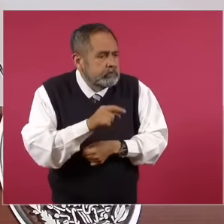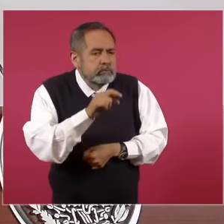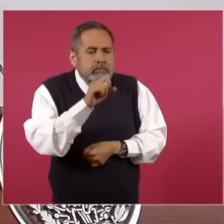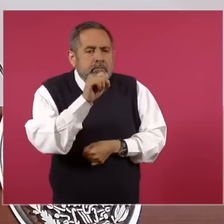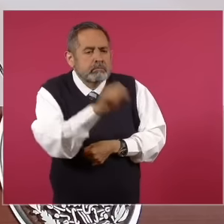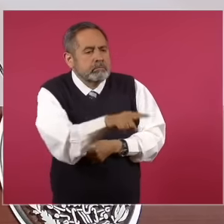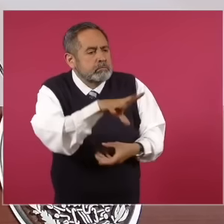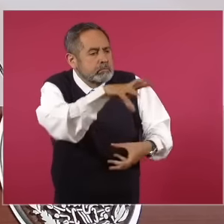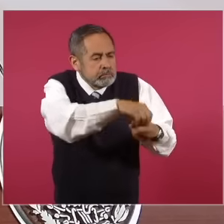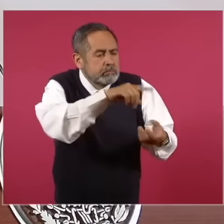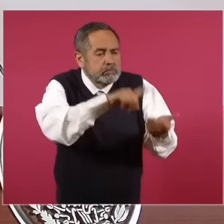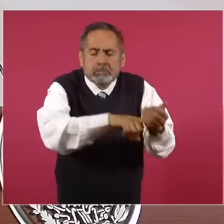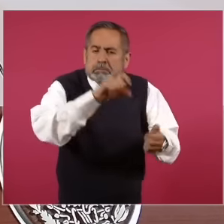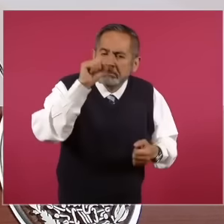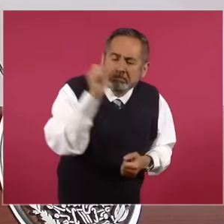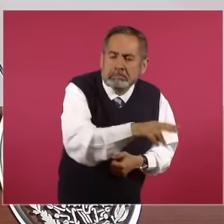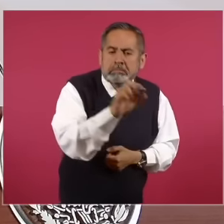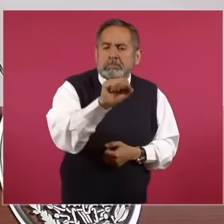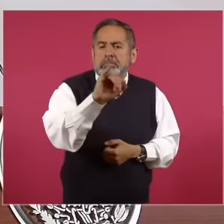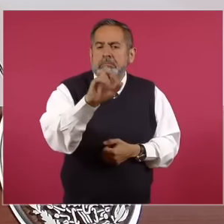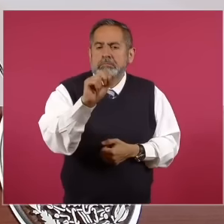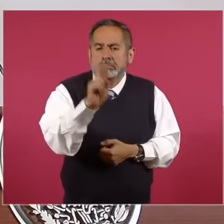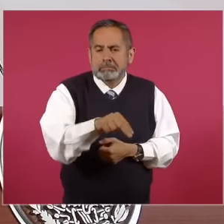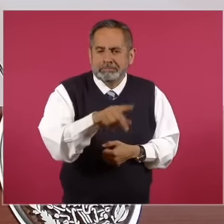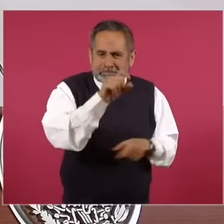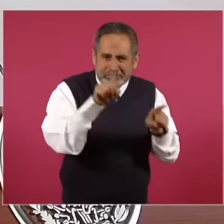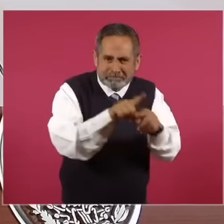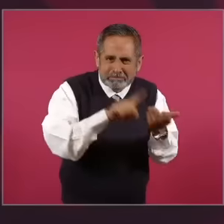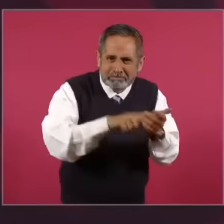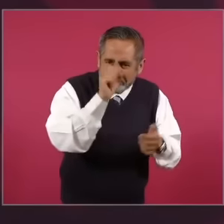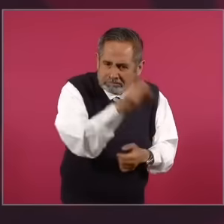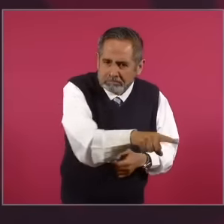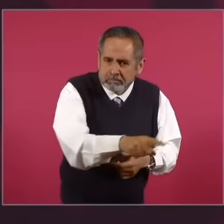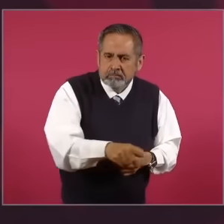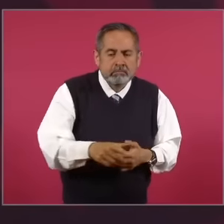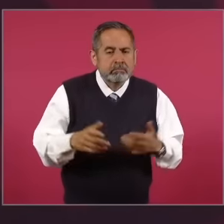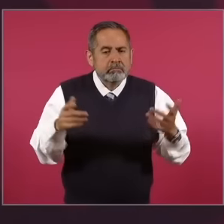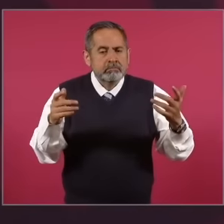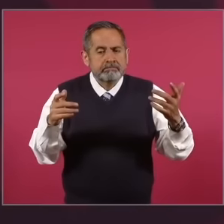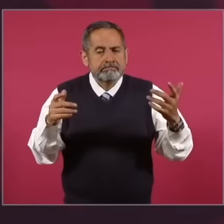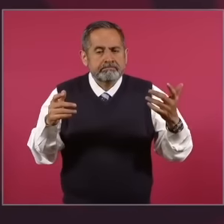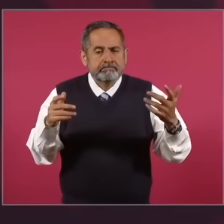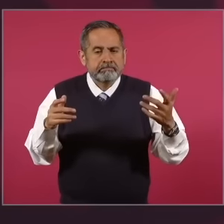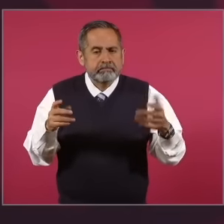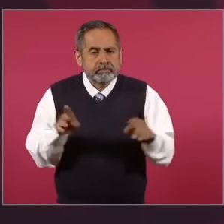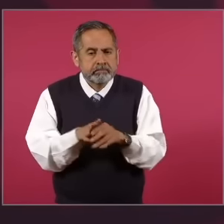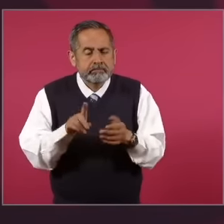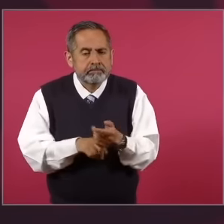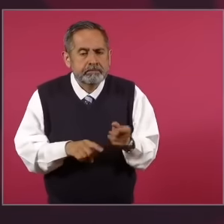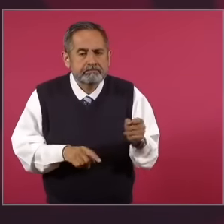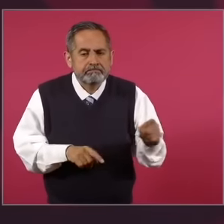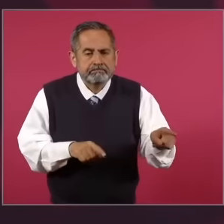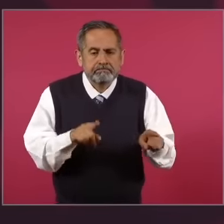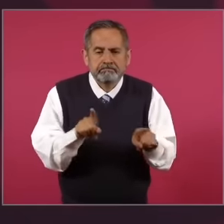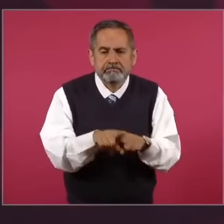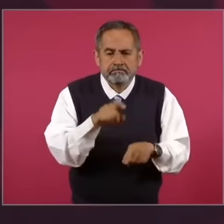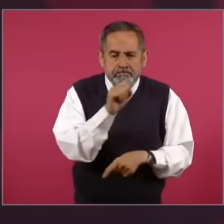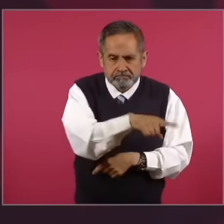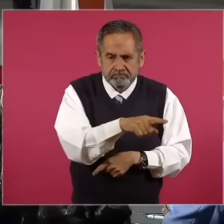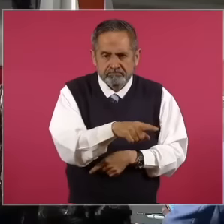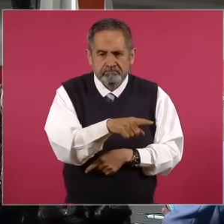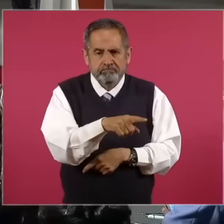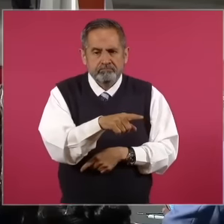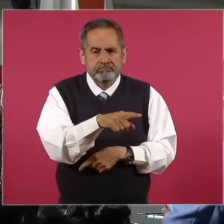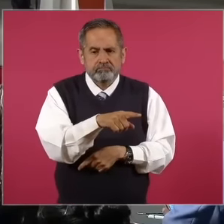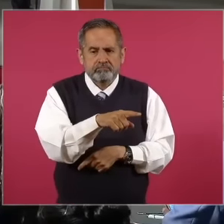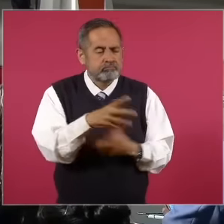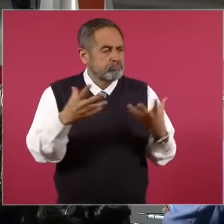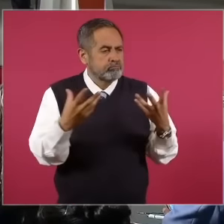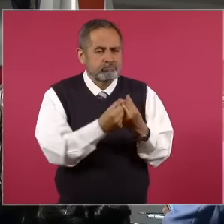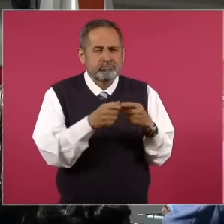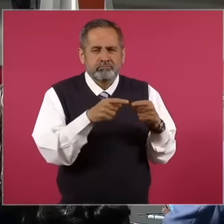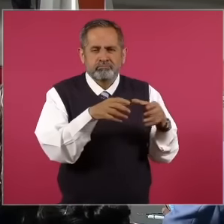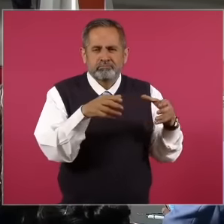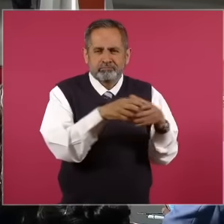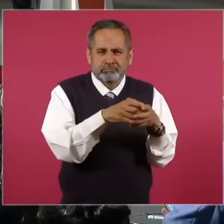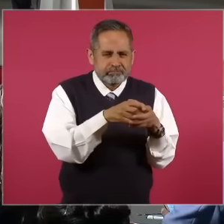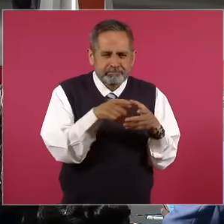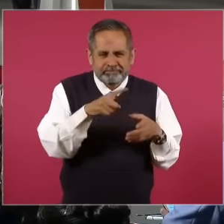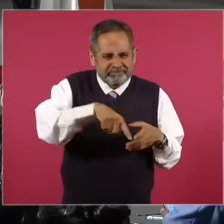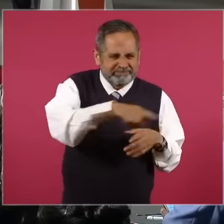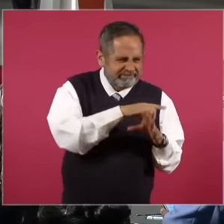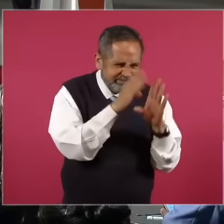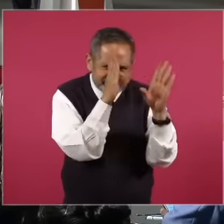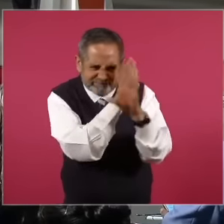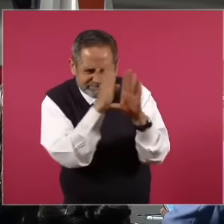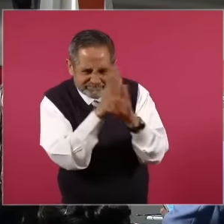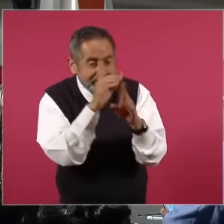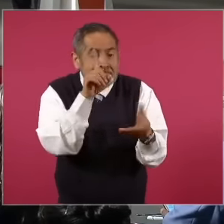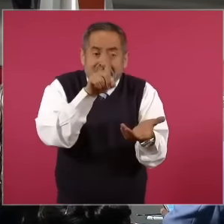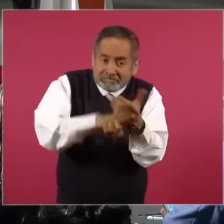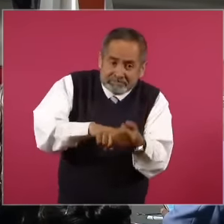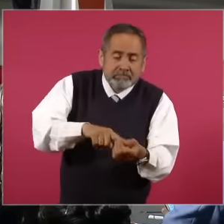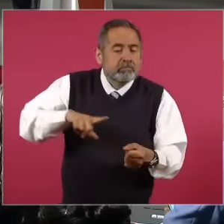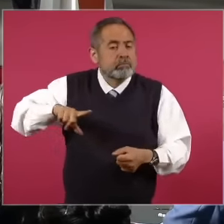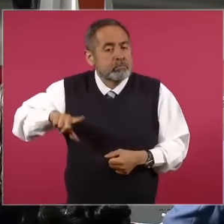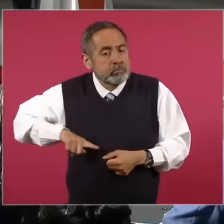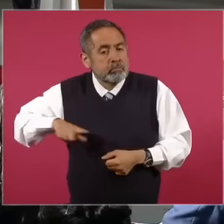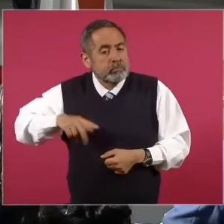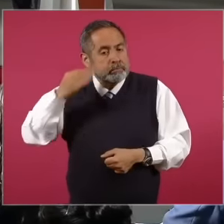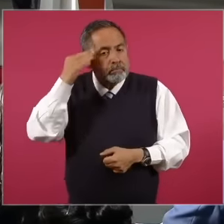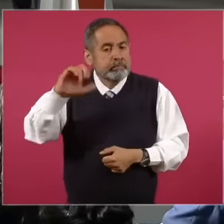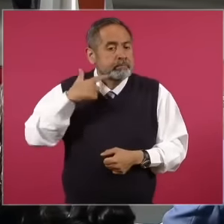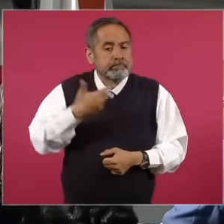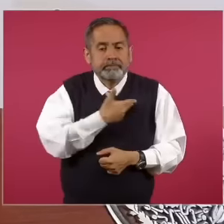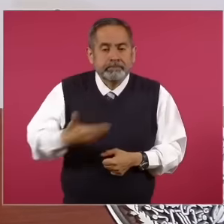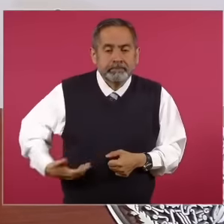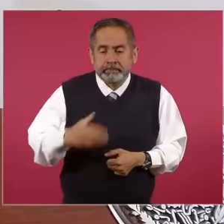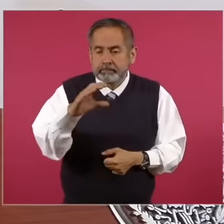the espionage institute of the Salinas government and the person who is going to